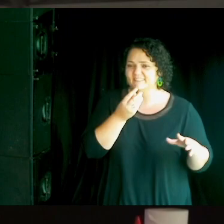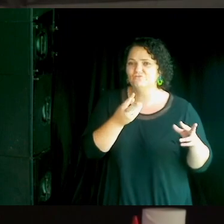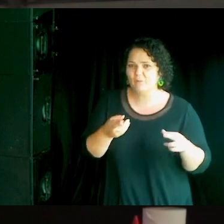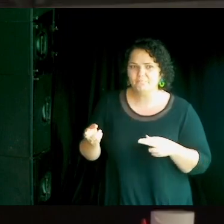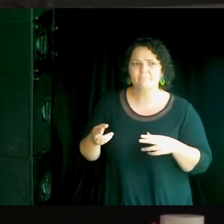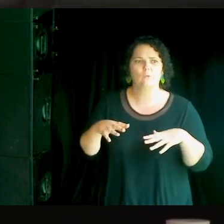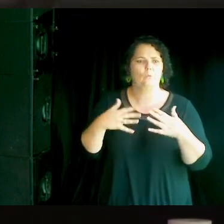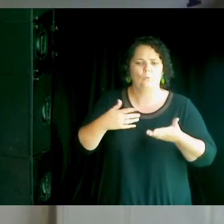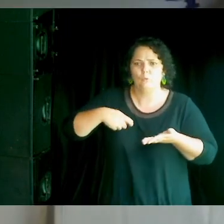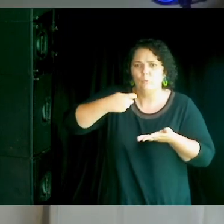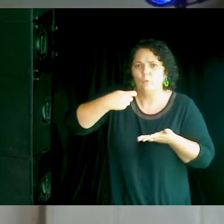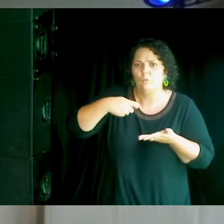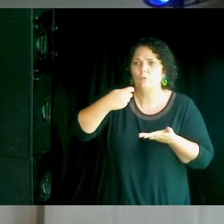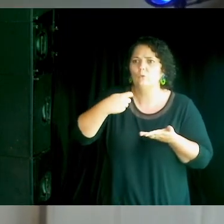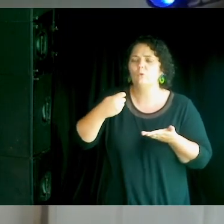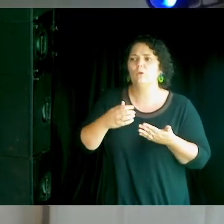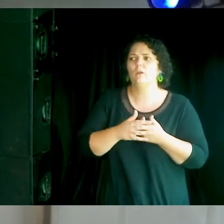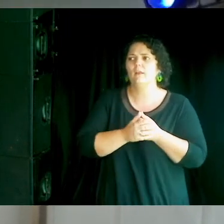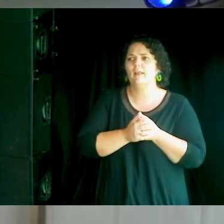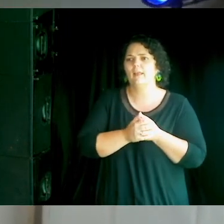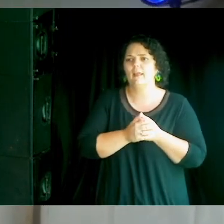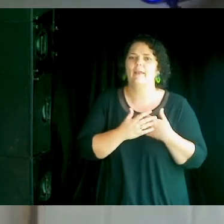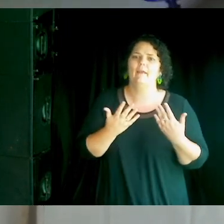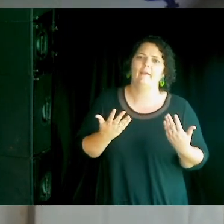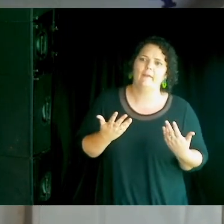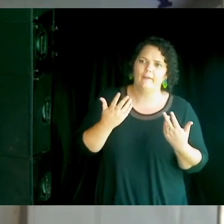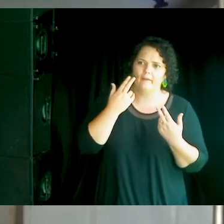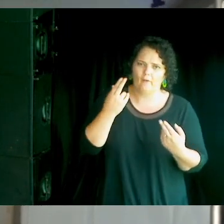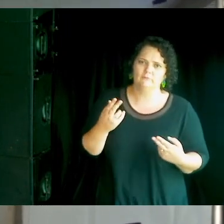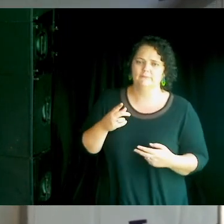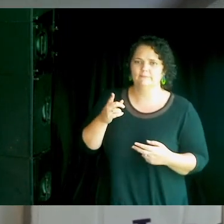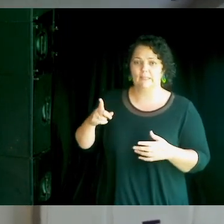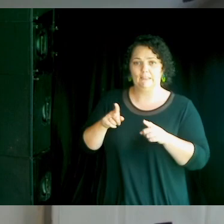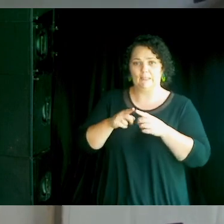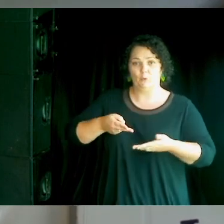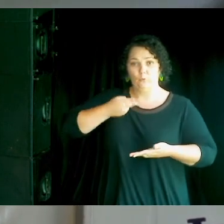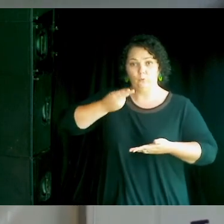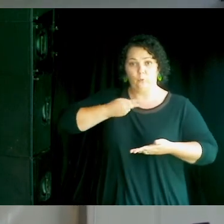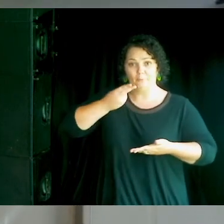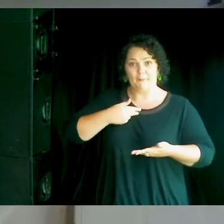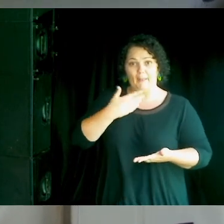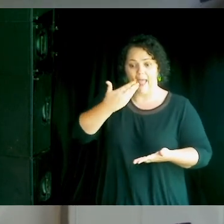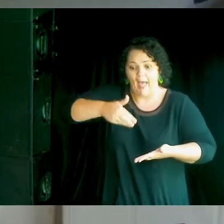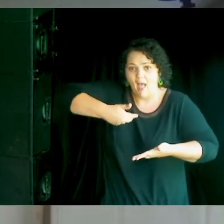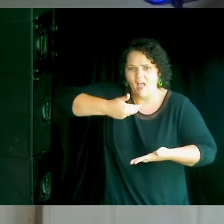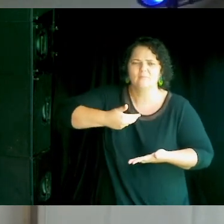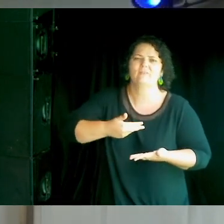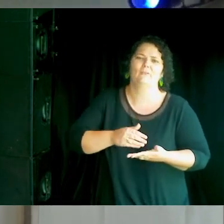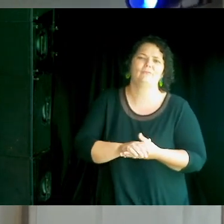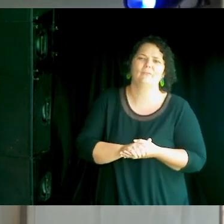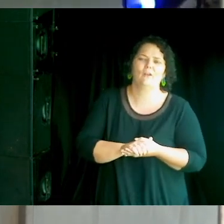we use obviously we don't use hand to eat laksa but we actually use the chopstick and everything